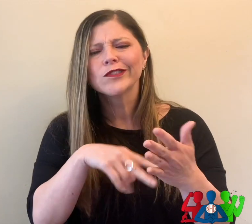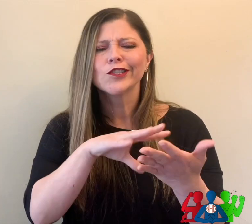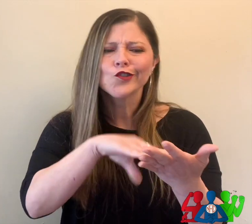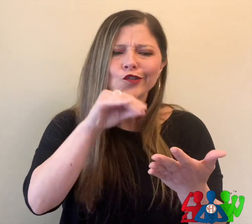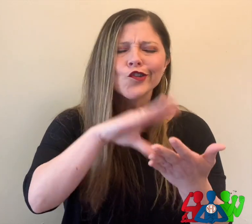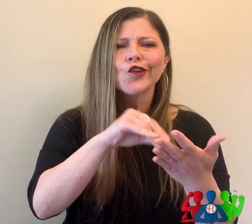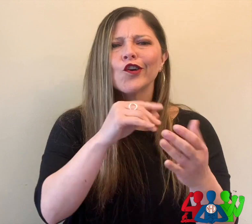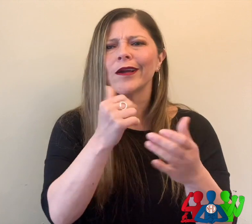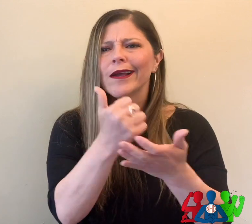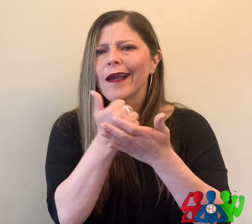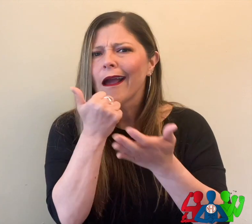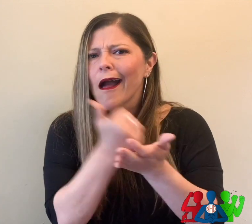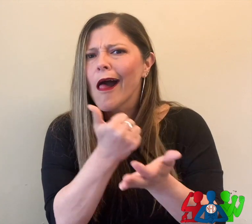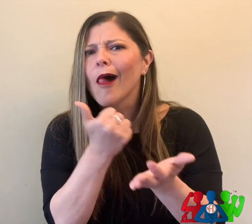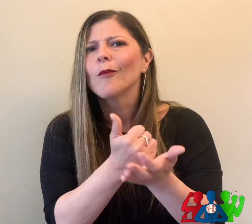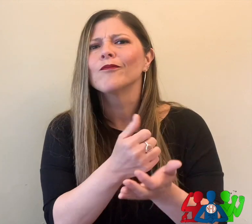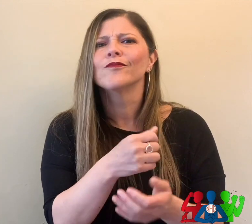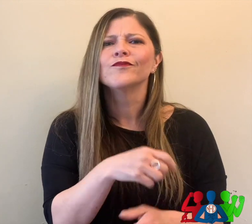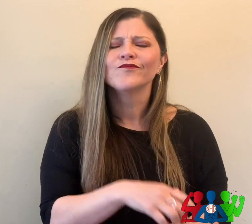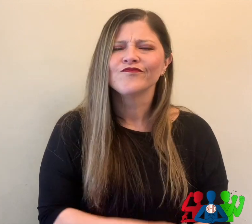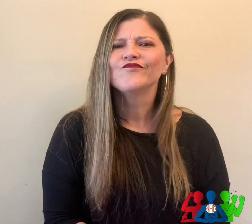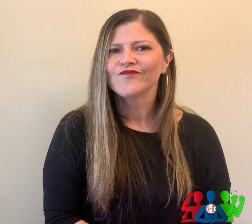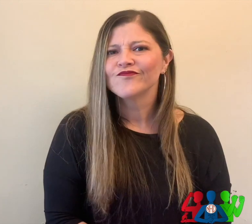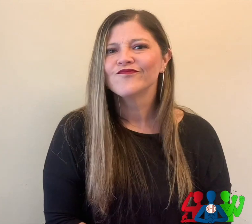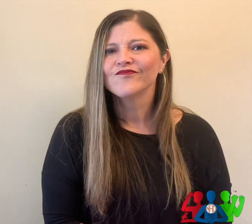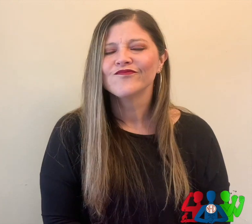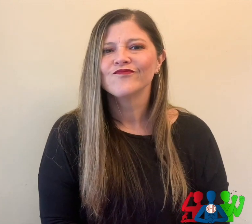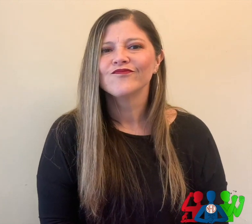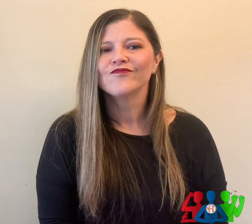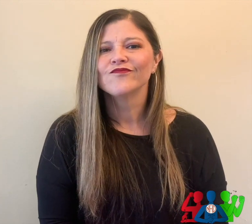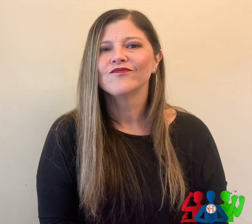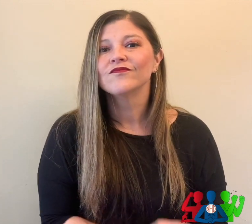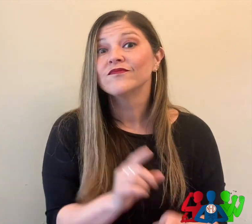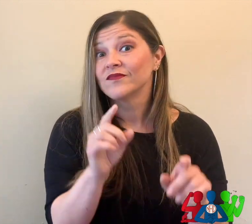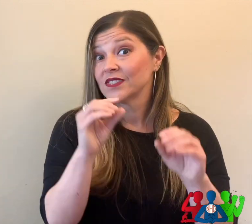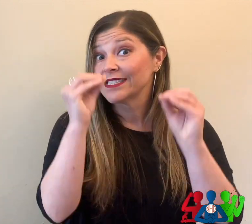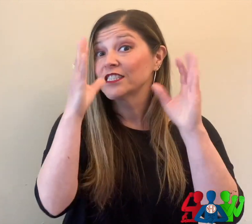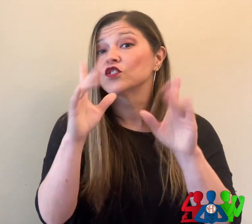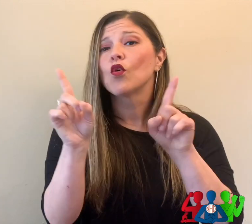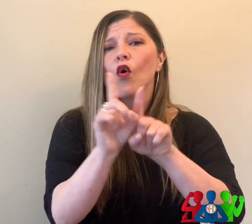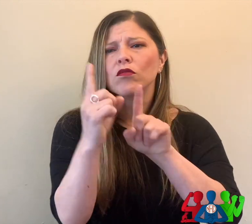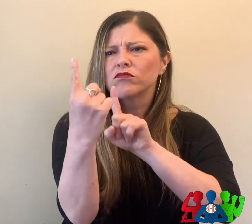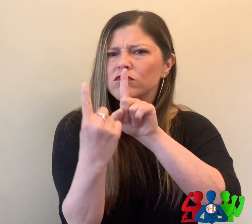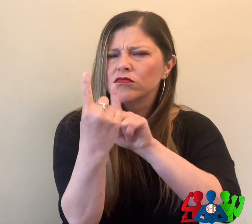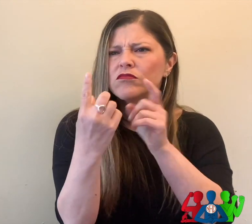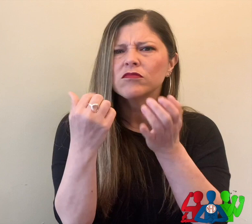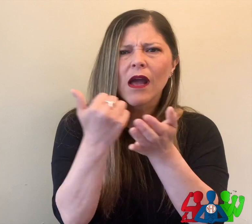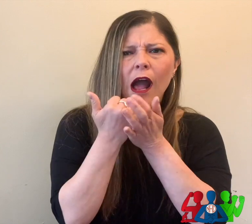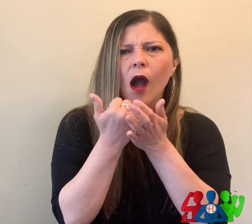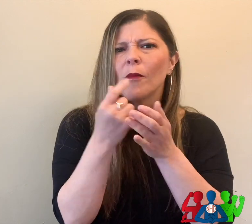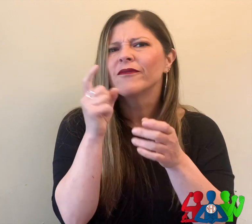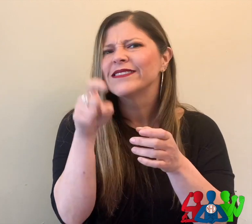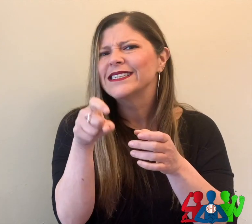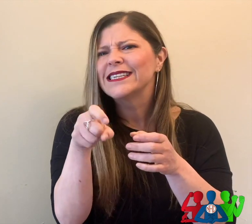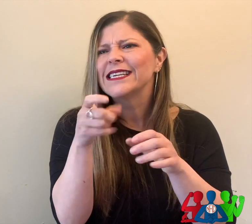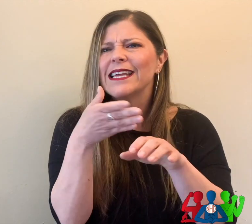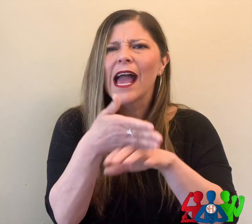meant that I had to study extra hard at home reading and learning in order to keep up. I